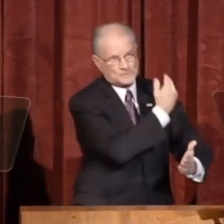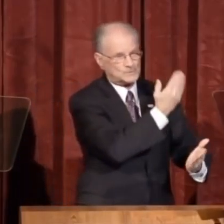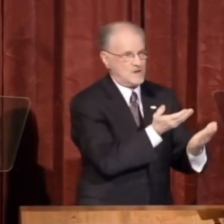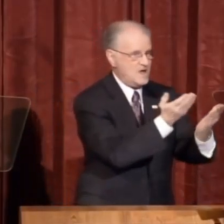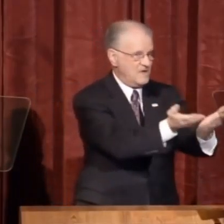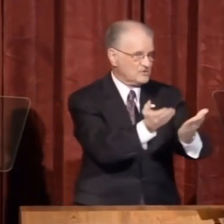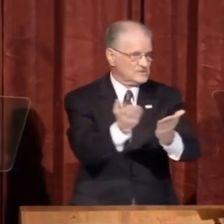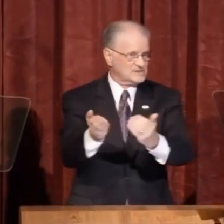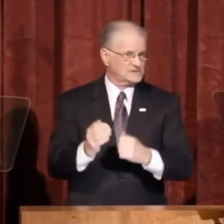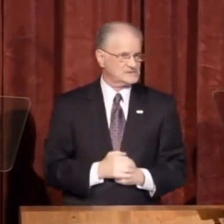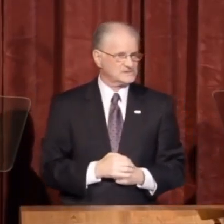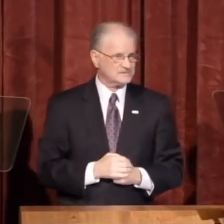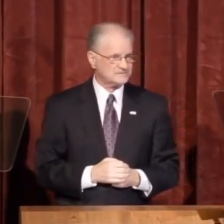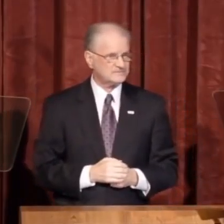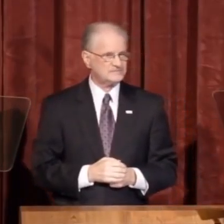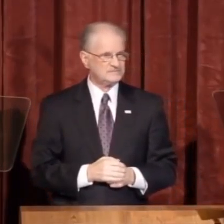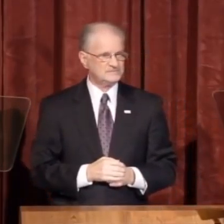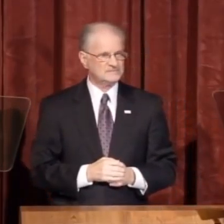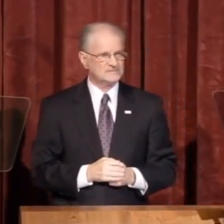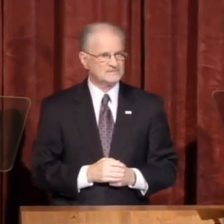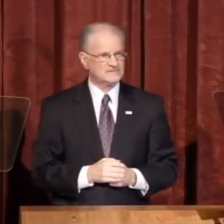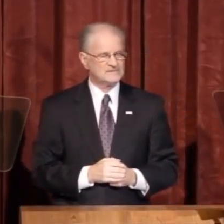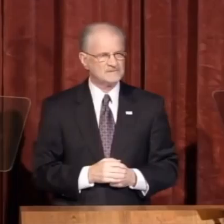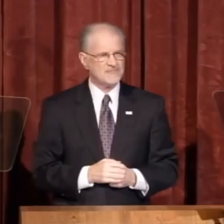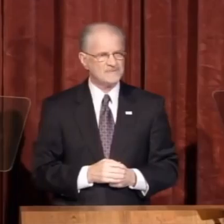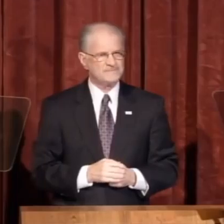to have these pre-programs set-up?